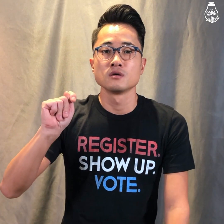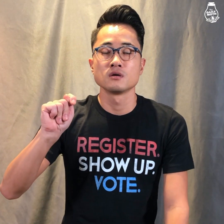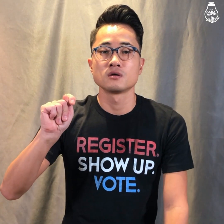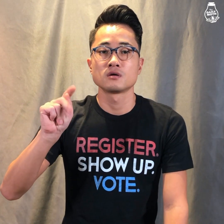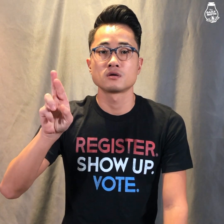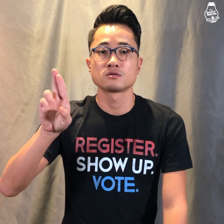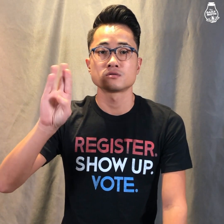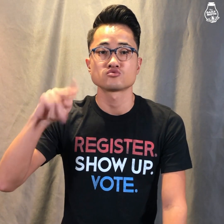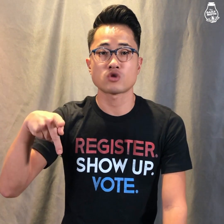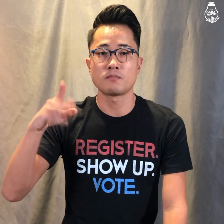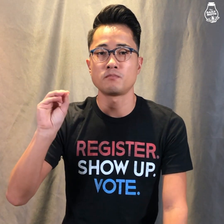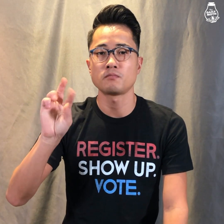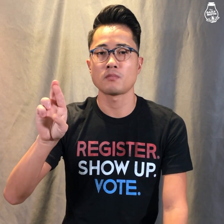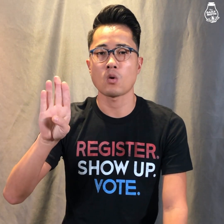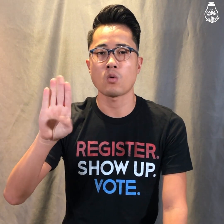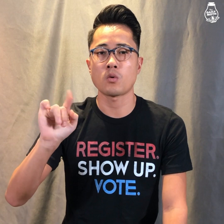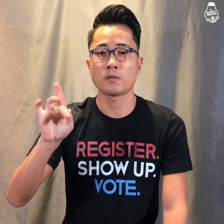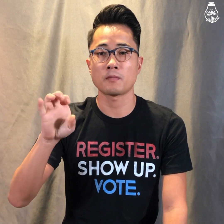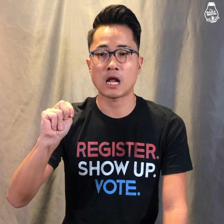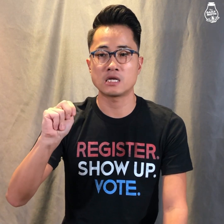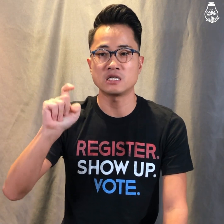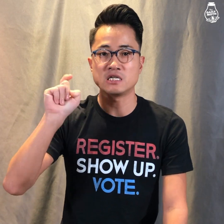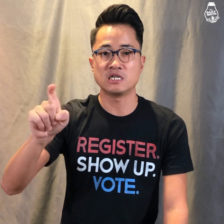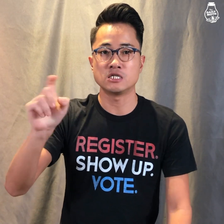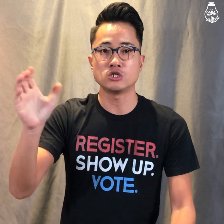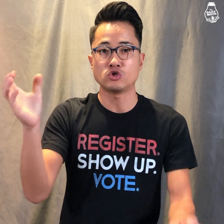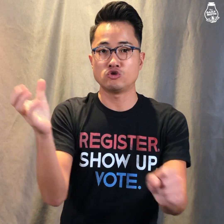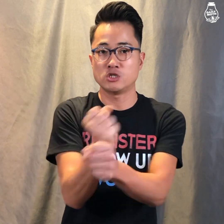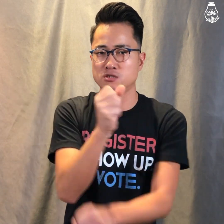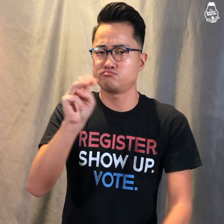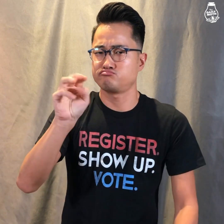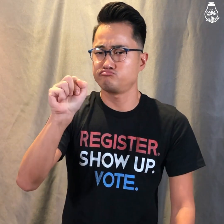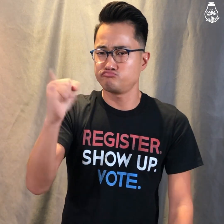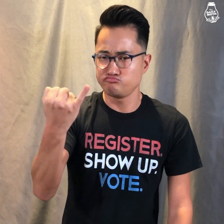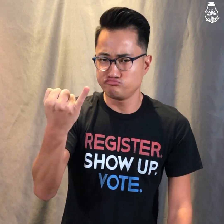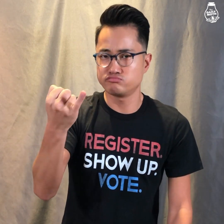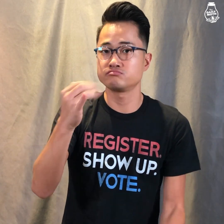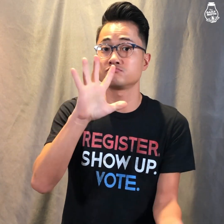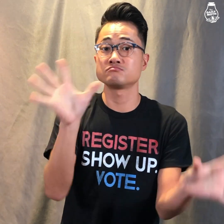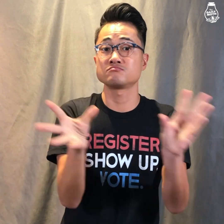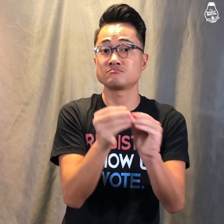Trump or Biden needs to win a majority of